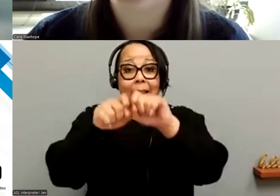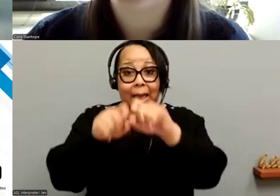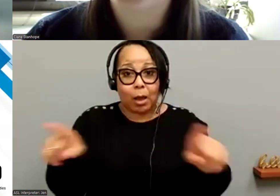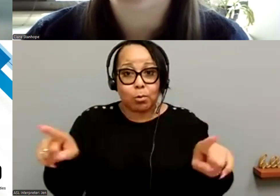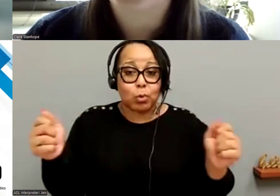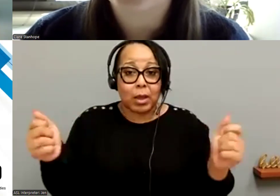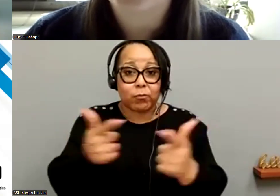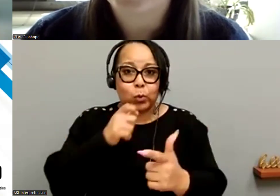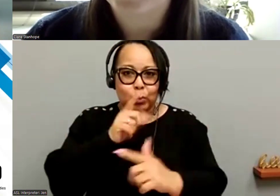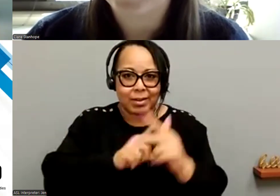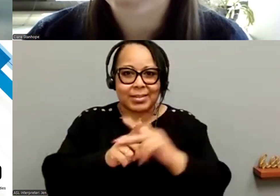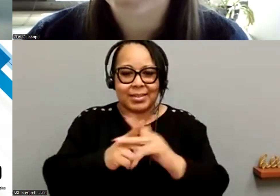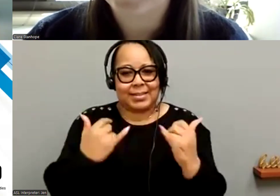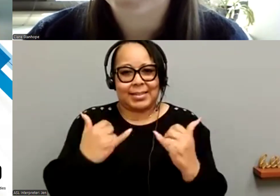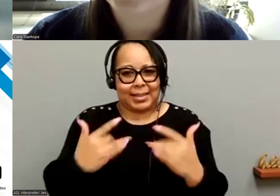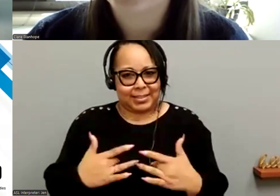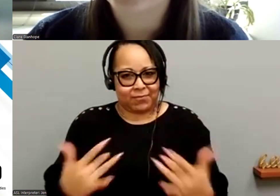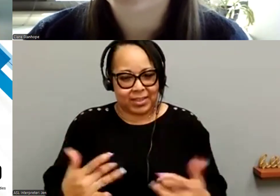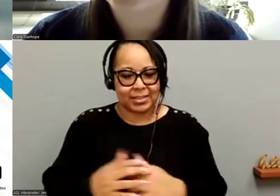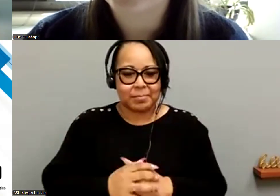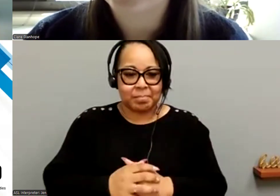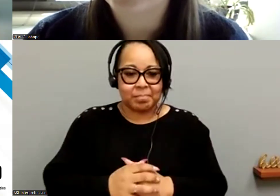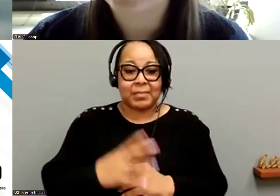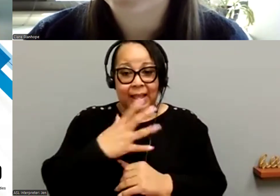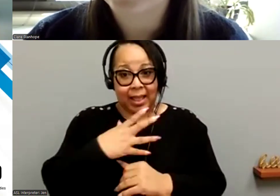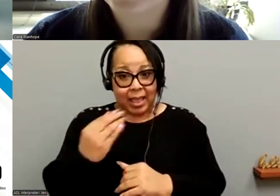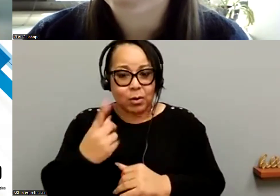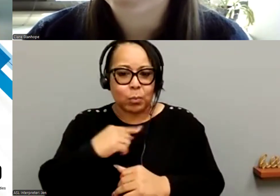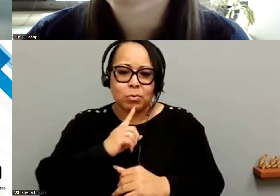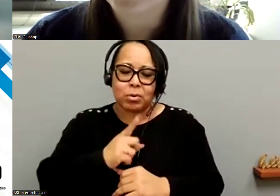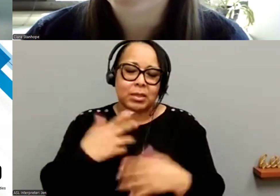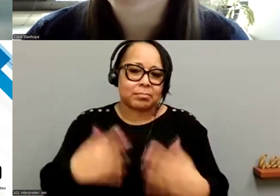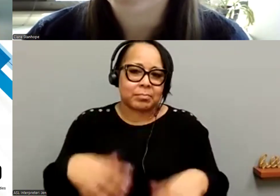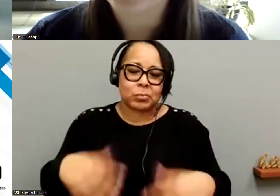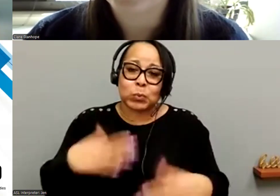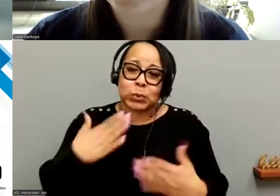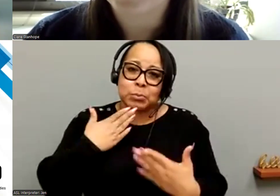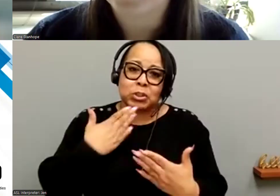13:39:21 attended today's event, and we 13:39:24 really appreciate your feedback